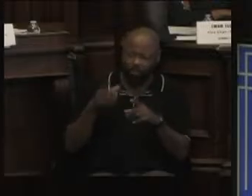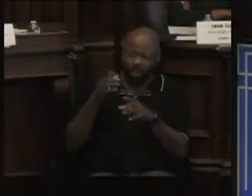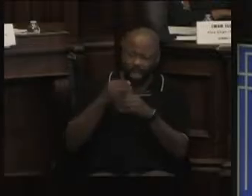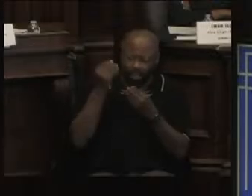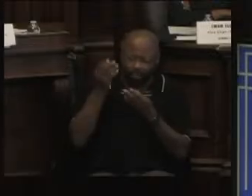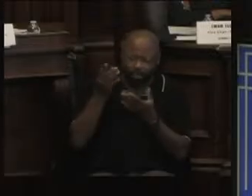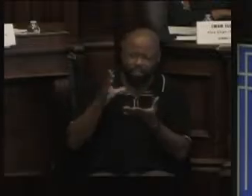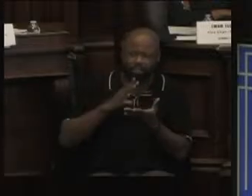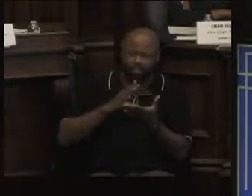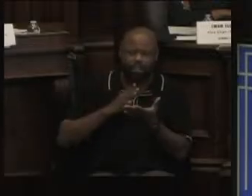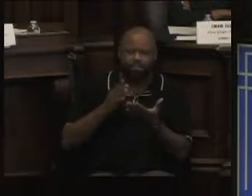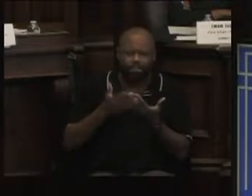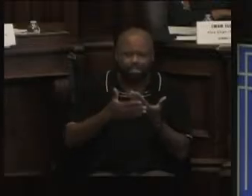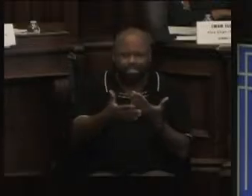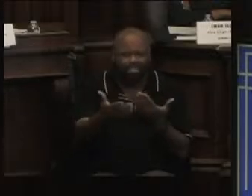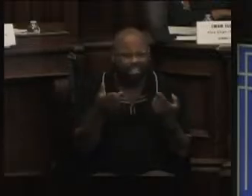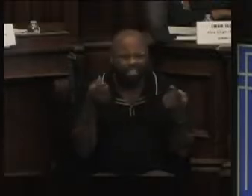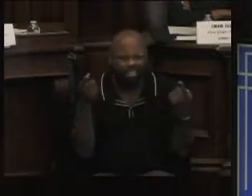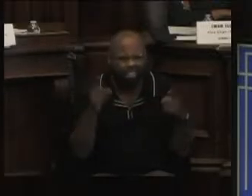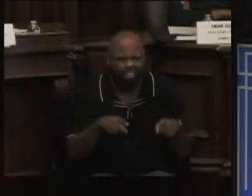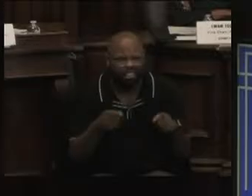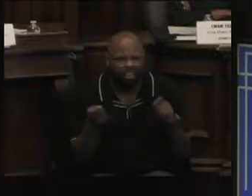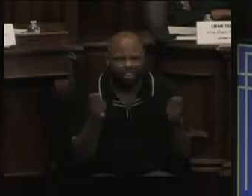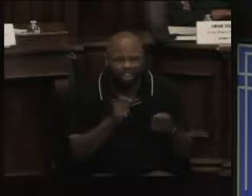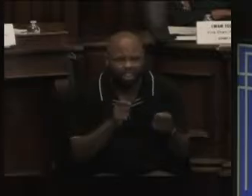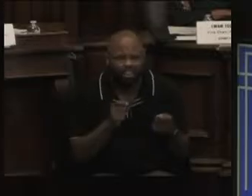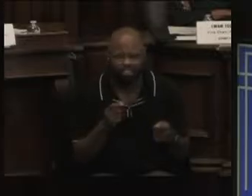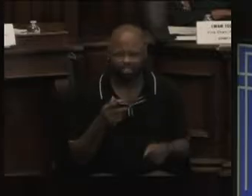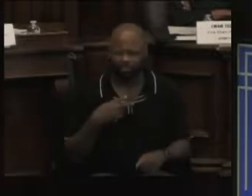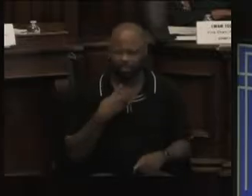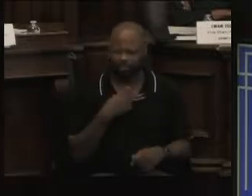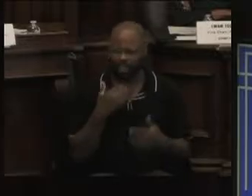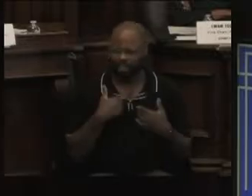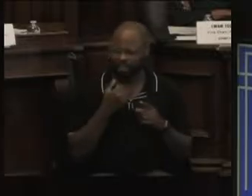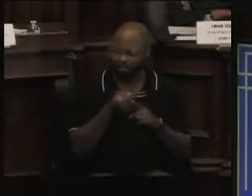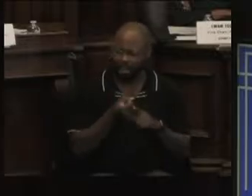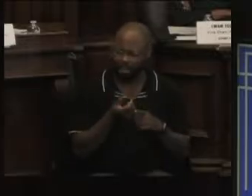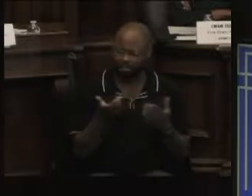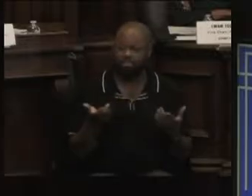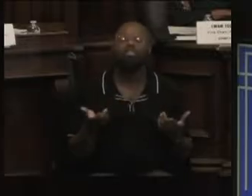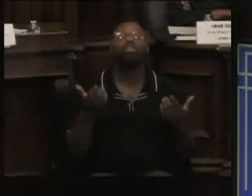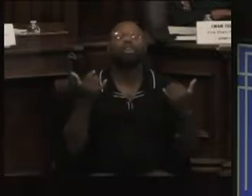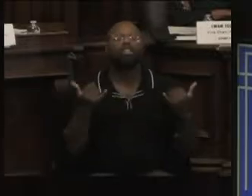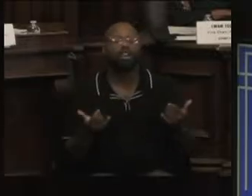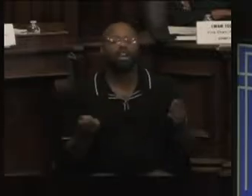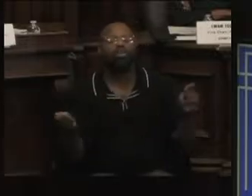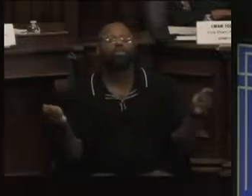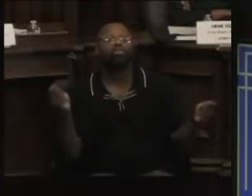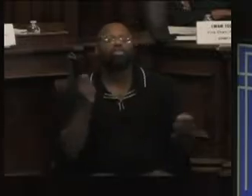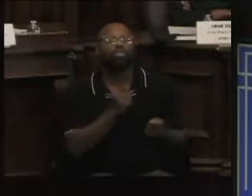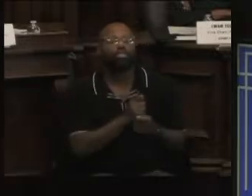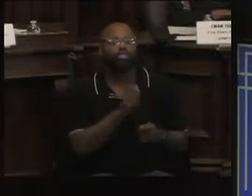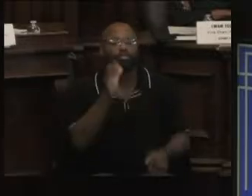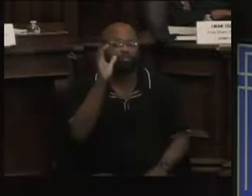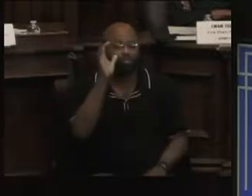We had a conversation or we received some information or what has changed or whether